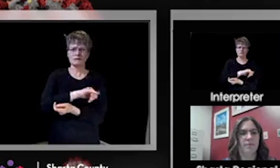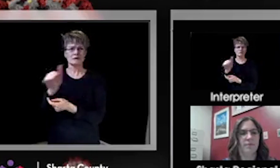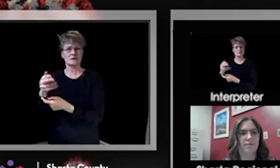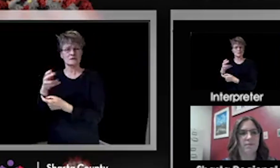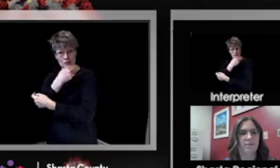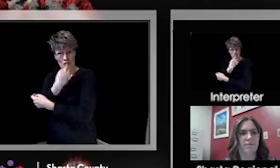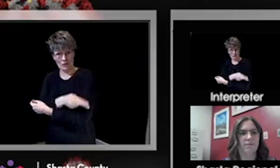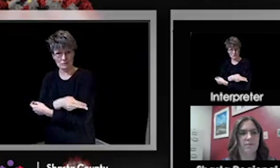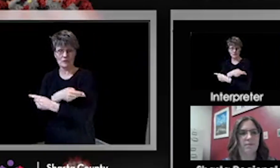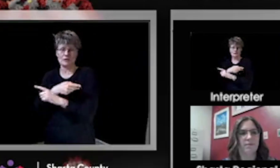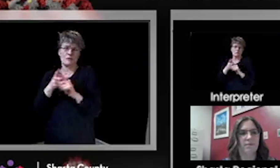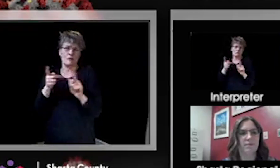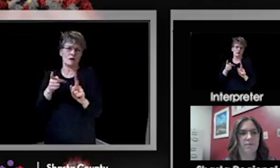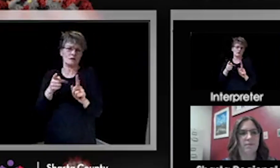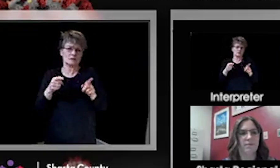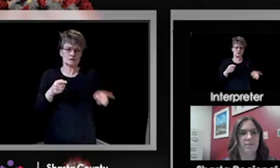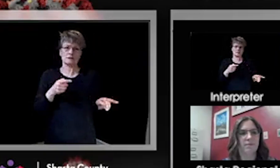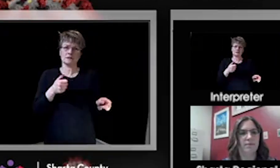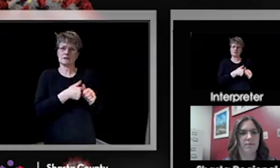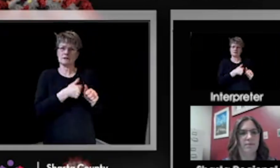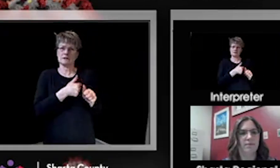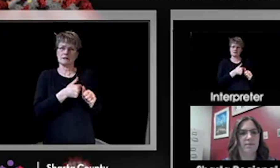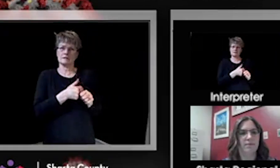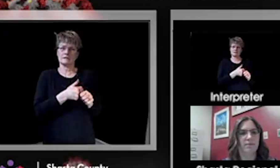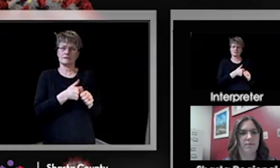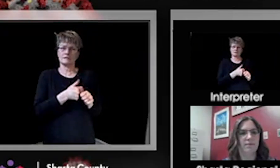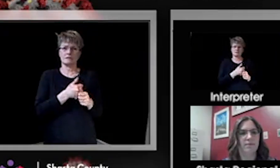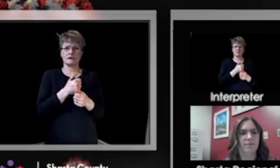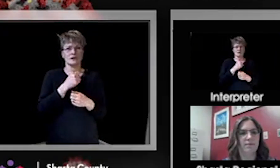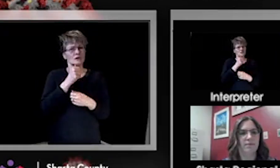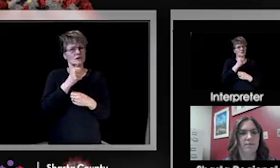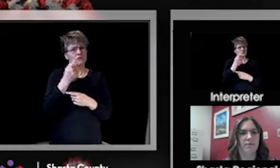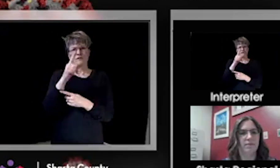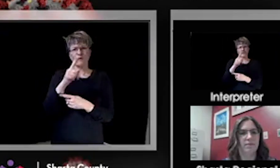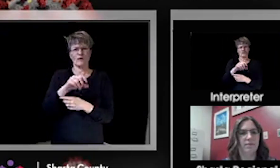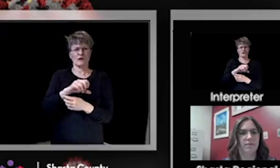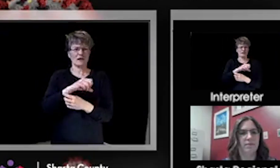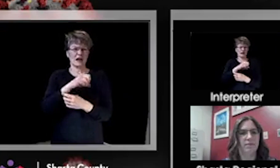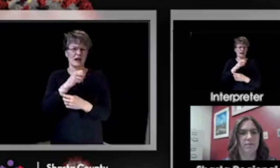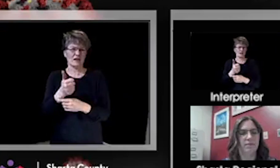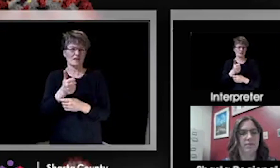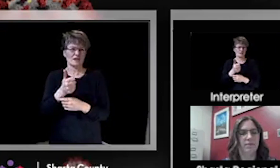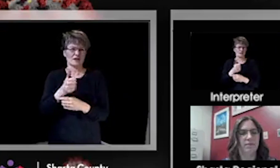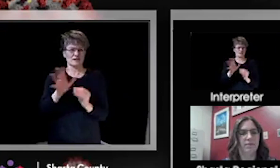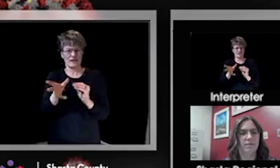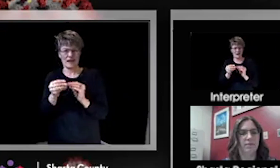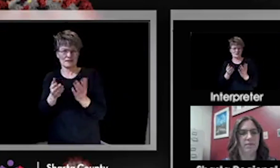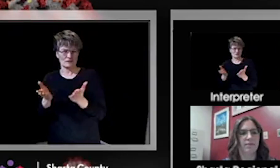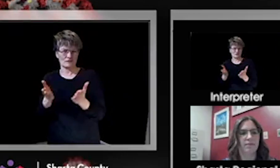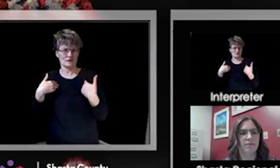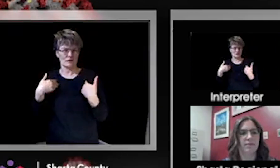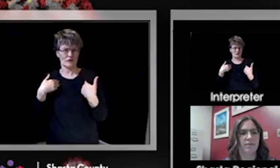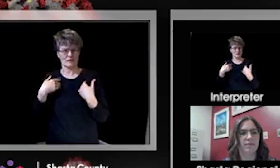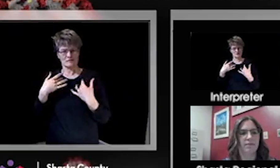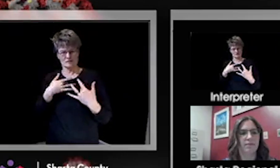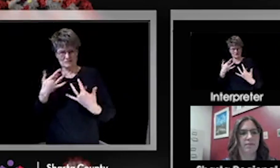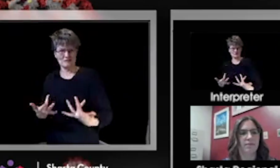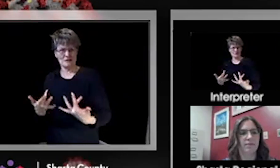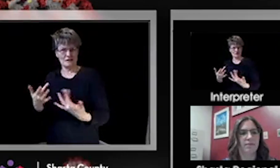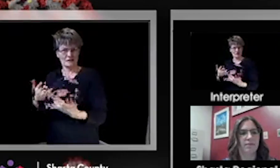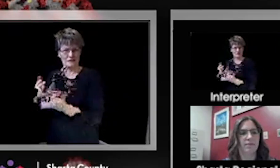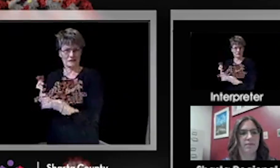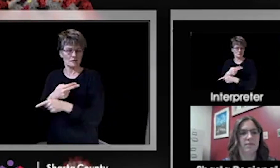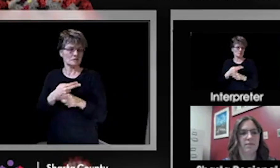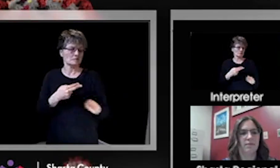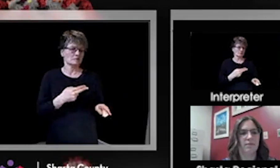for the types of ancillary services you would have in a hospital. So, it’s pretty general.